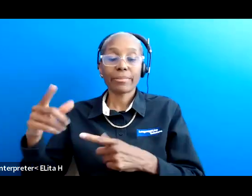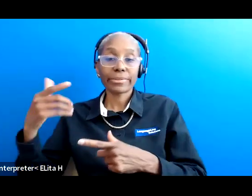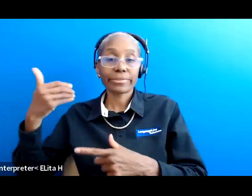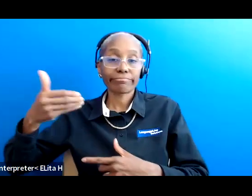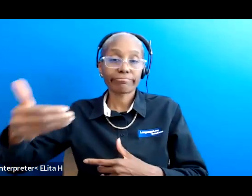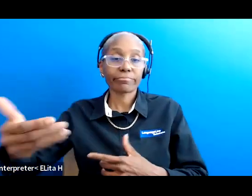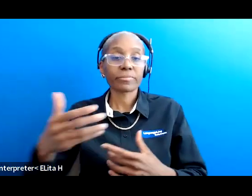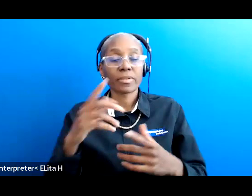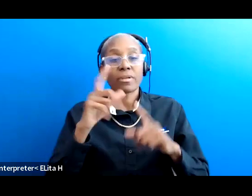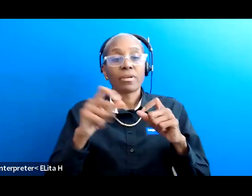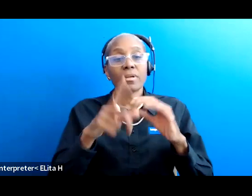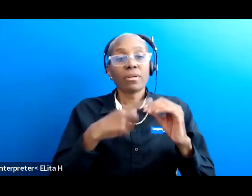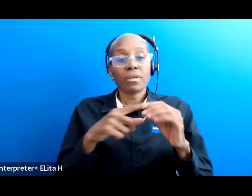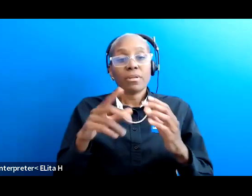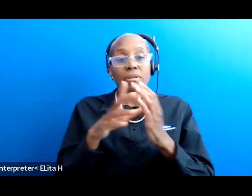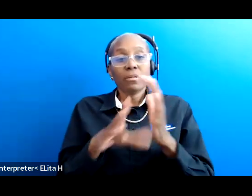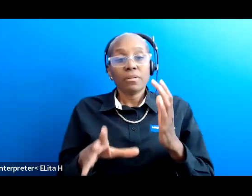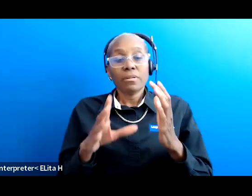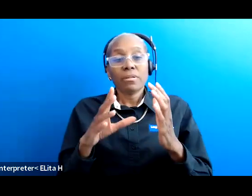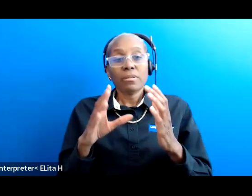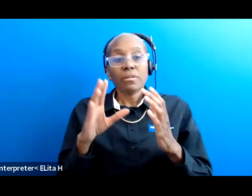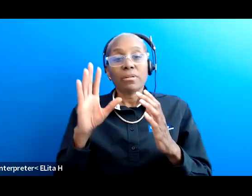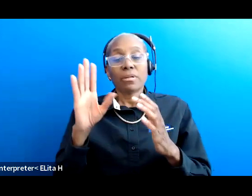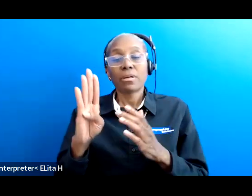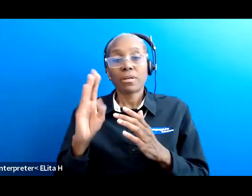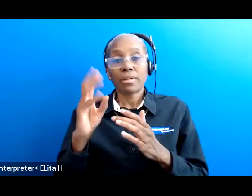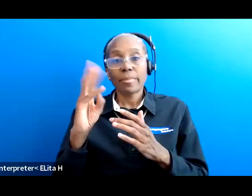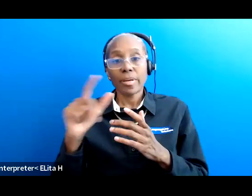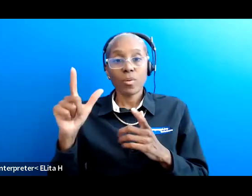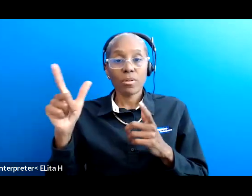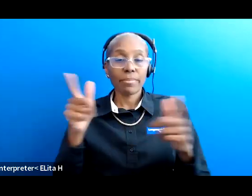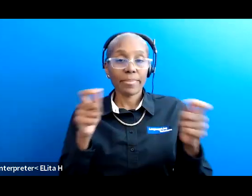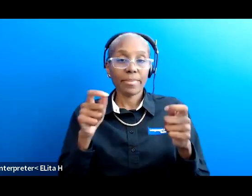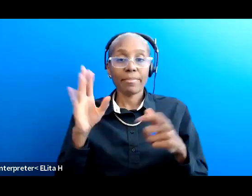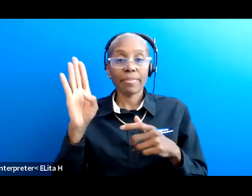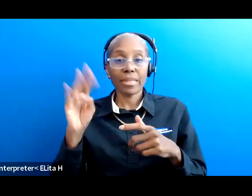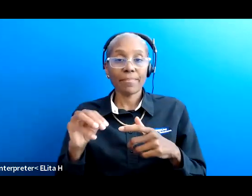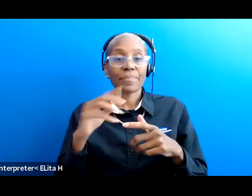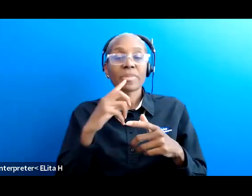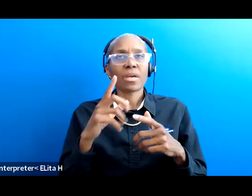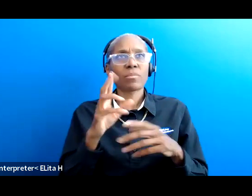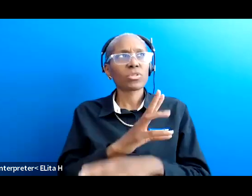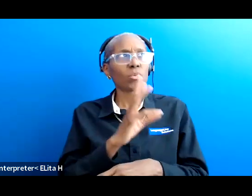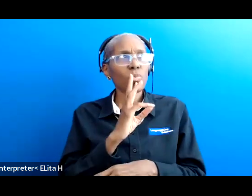Here's a question about bowel movement, bowel management. I'm using a water enema of about a thousand milligrams every other